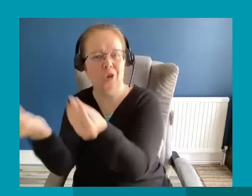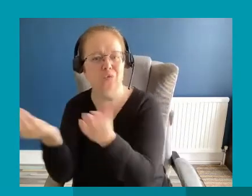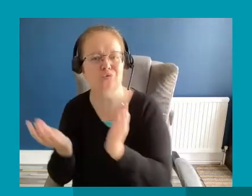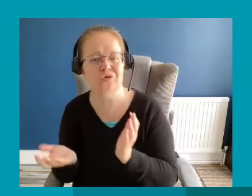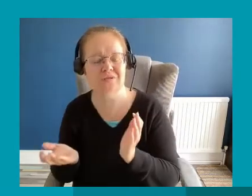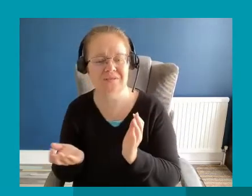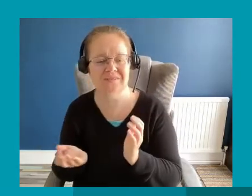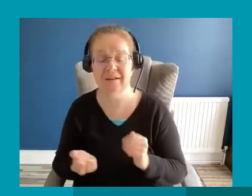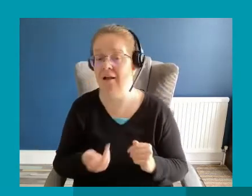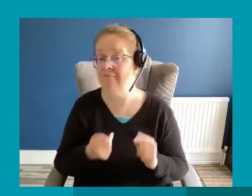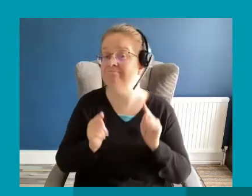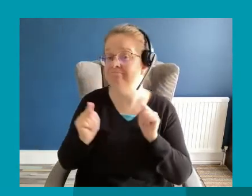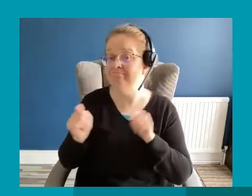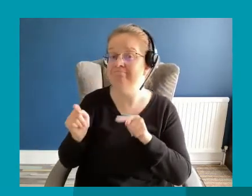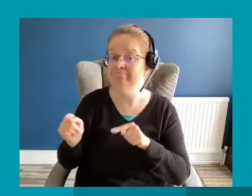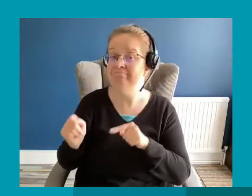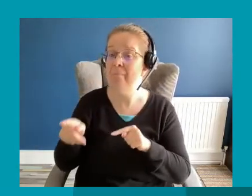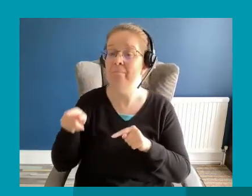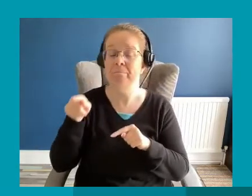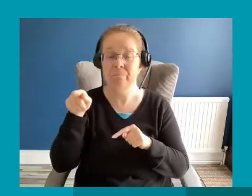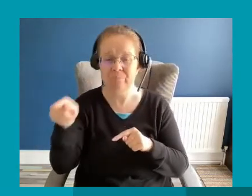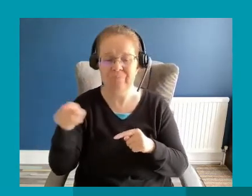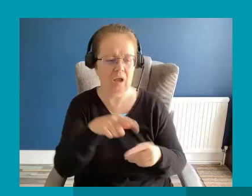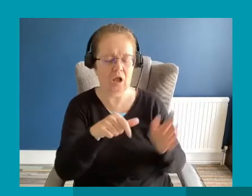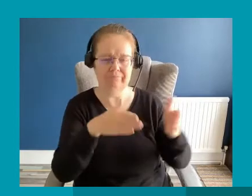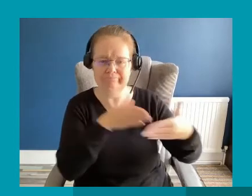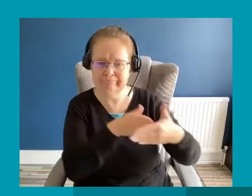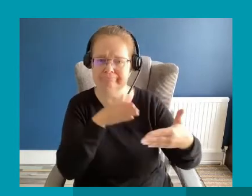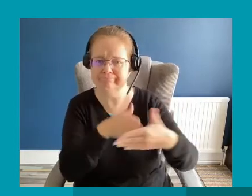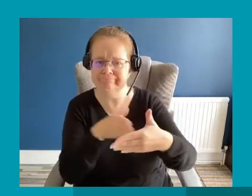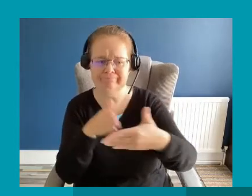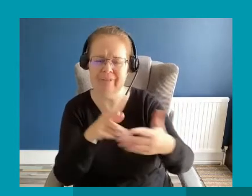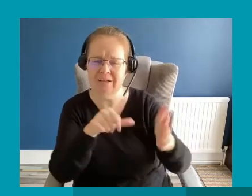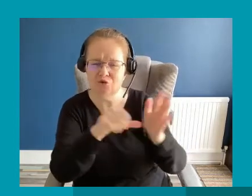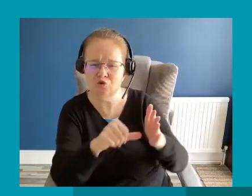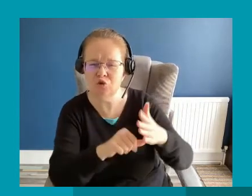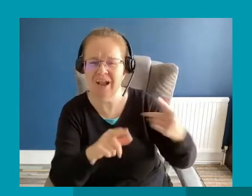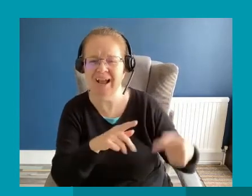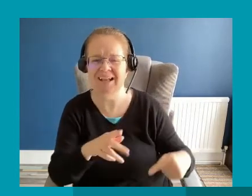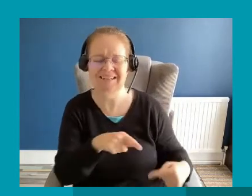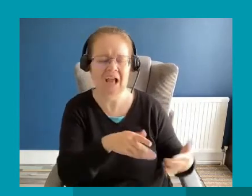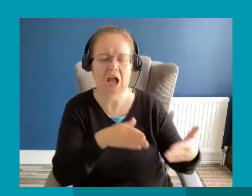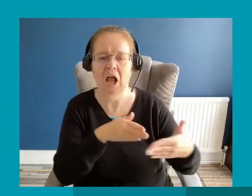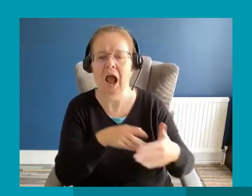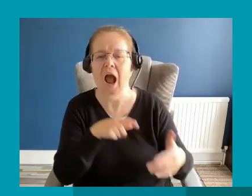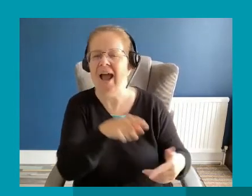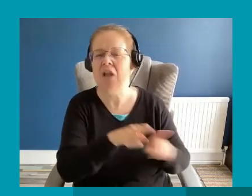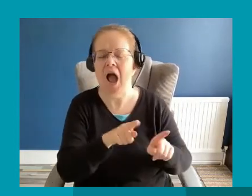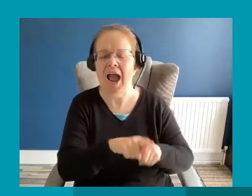so this is about the overcoming a challenge. But it's again. It's not that it's inspiration porn stuff,